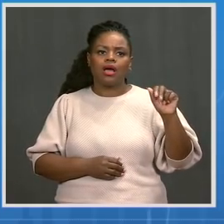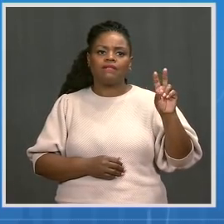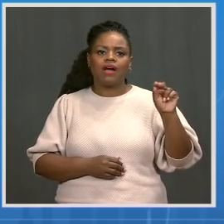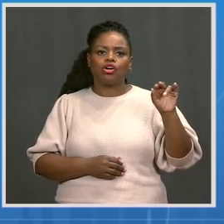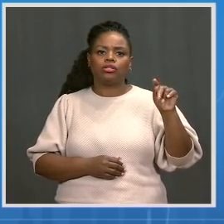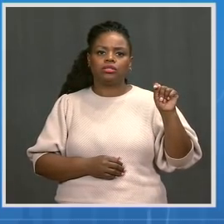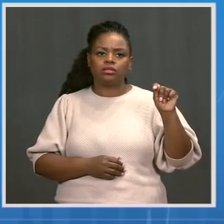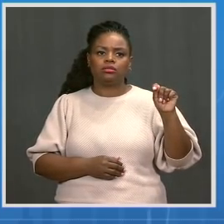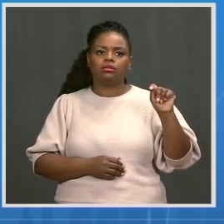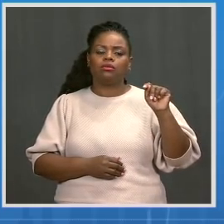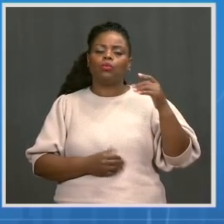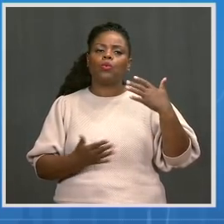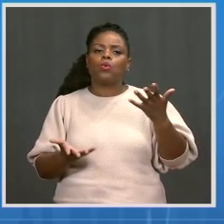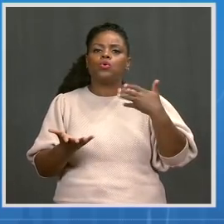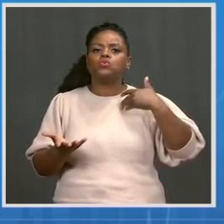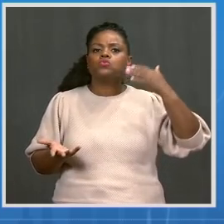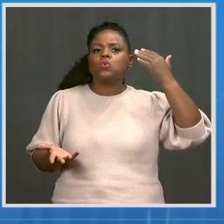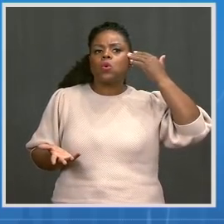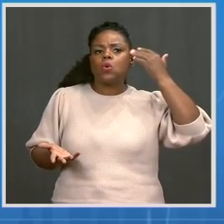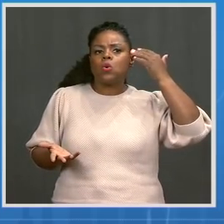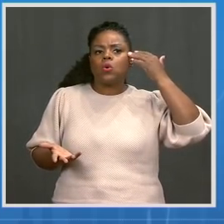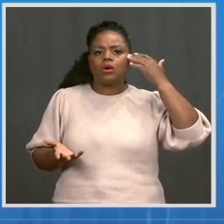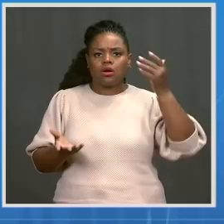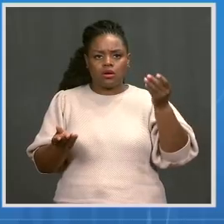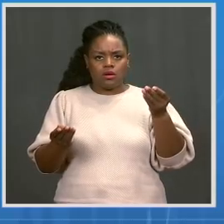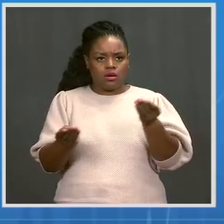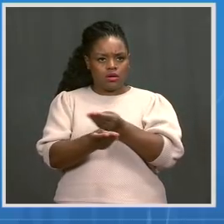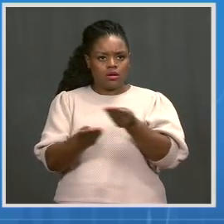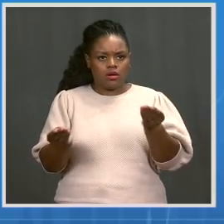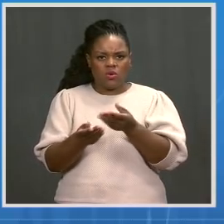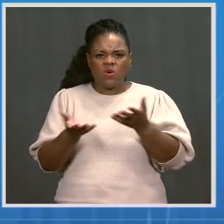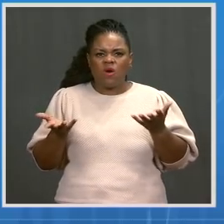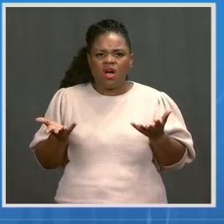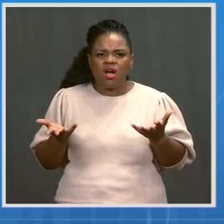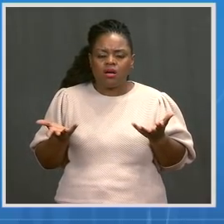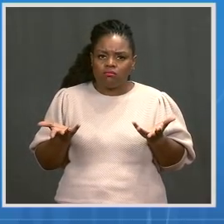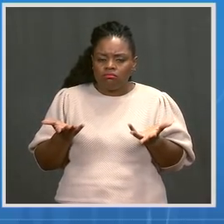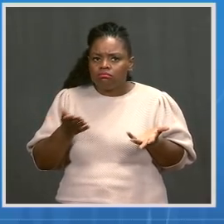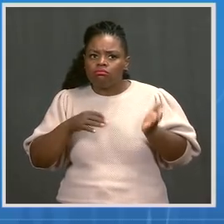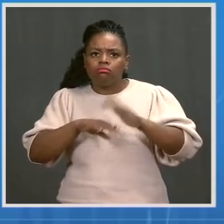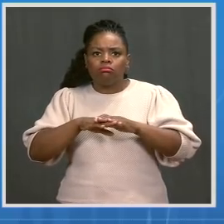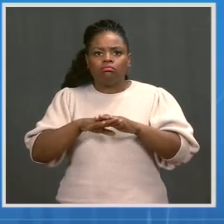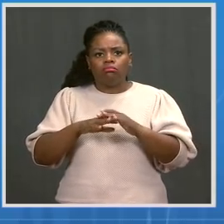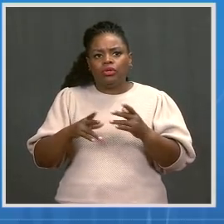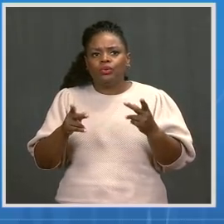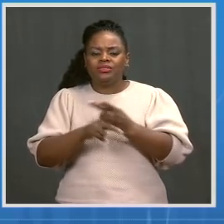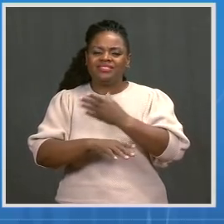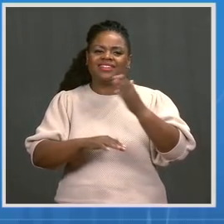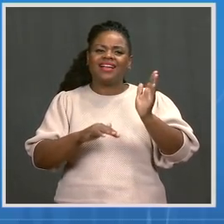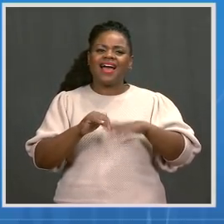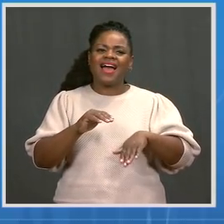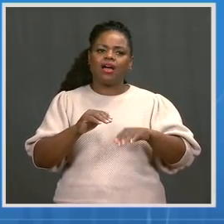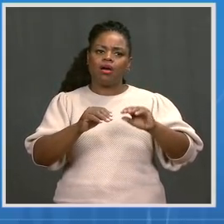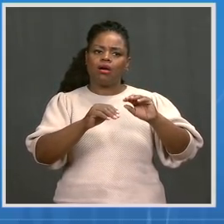The transmissibility is unquestionably greater than the wild-type SARS-CoV-2, as well as the Alpha variant.